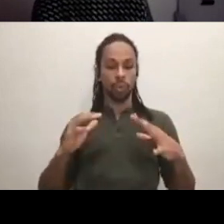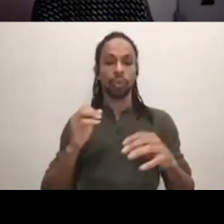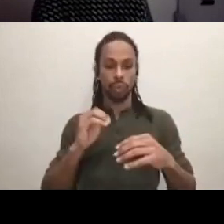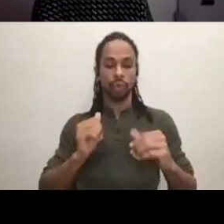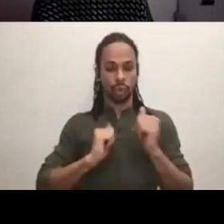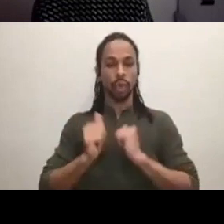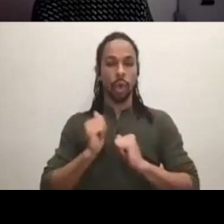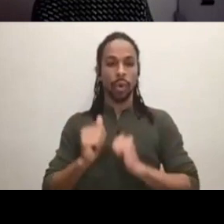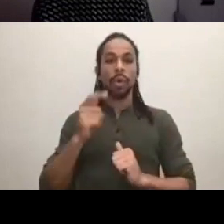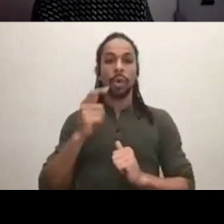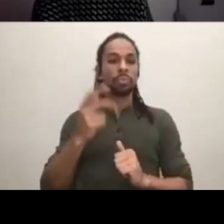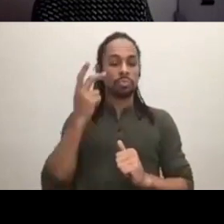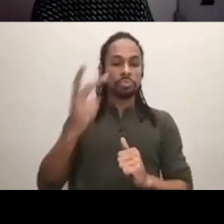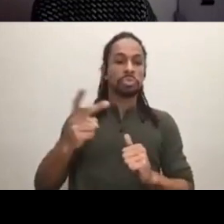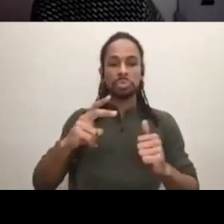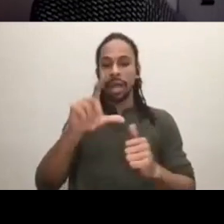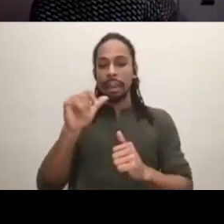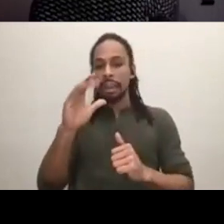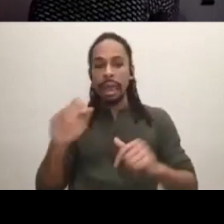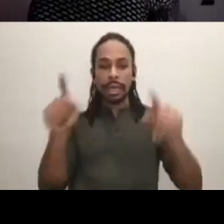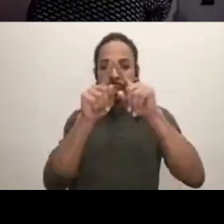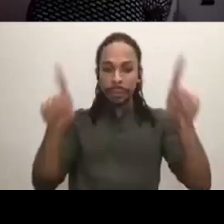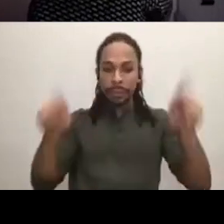as electronic chirping, adds a certain whimsy to this moment. It gets quicker and quicker